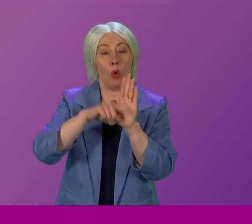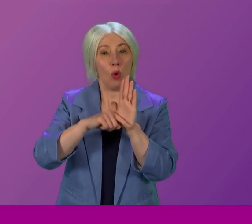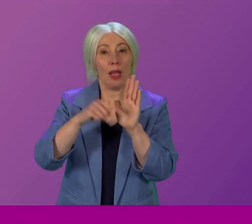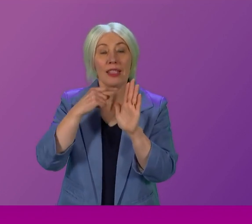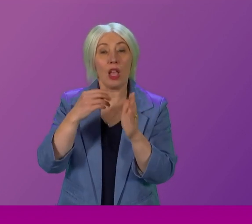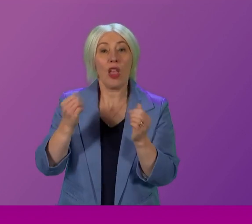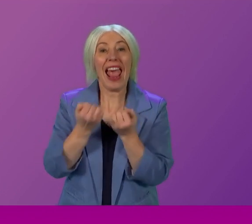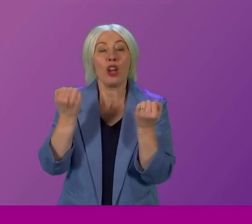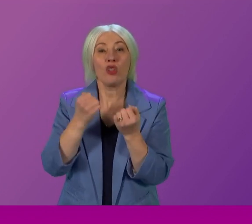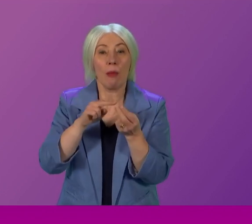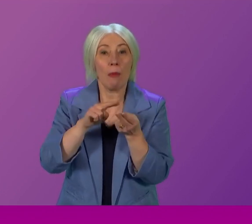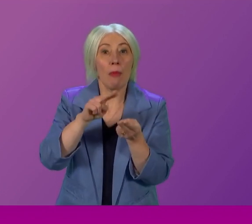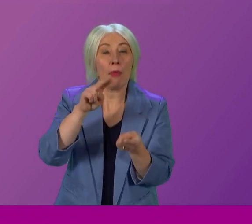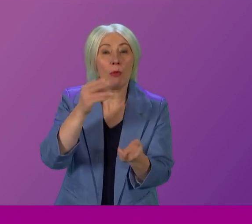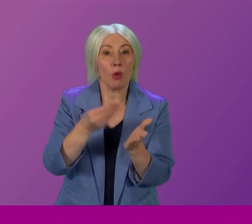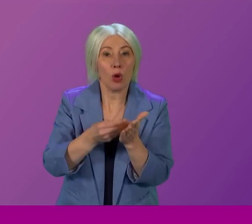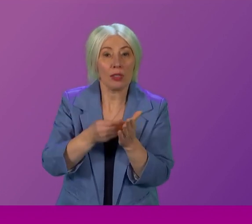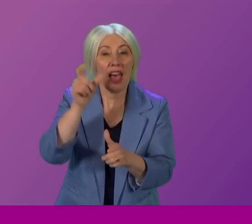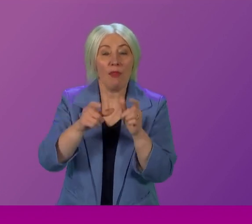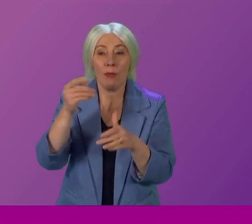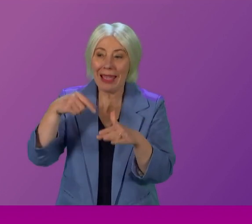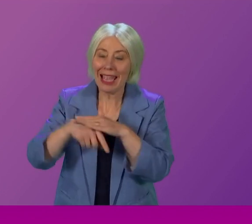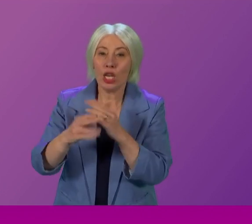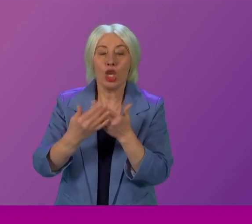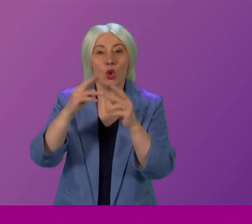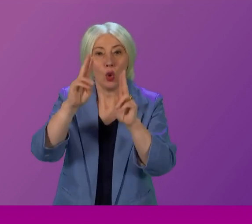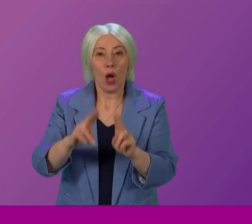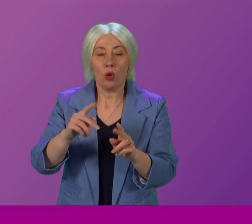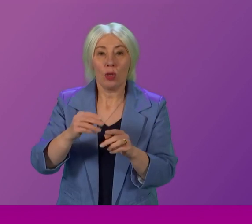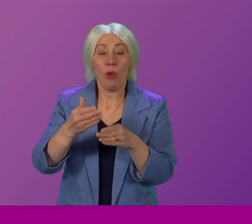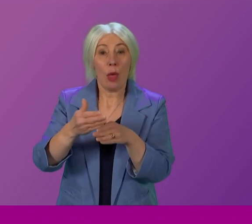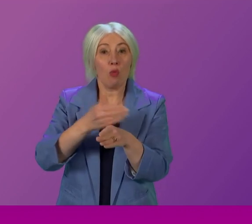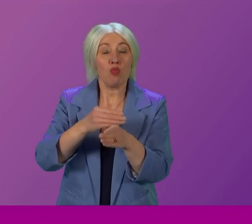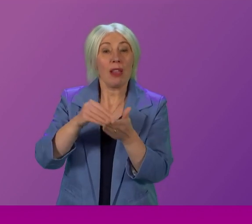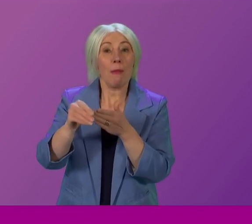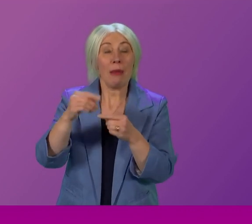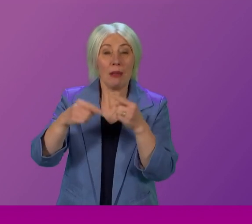rises, that customers who move into properties that have expensive prepayment meters have to pay